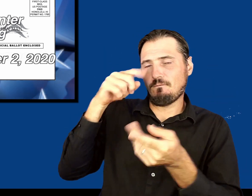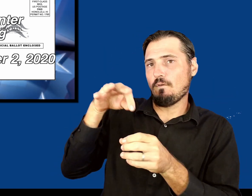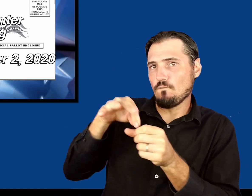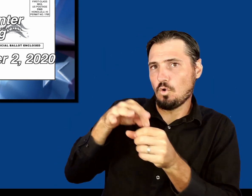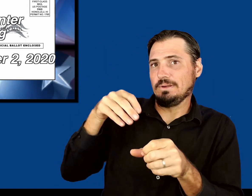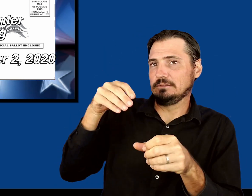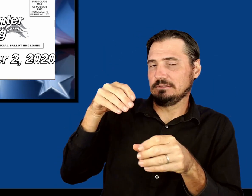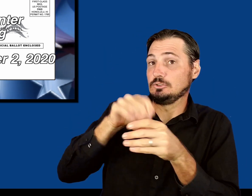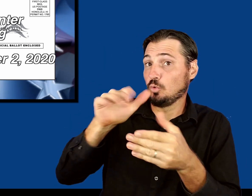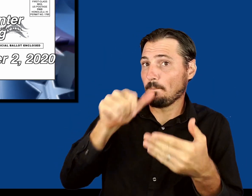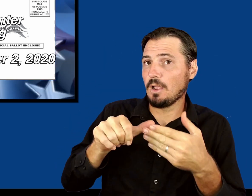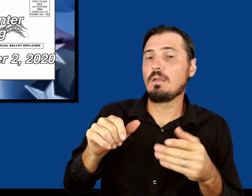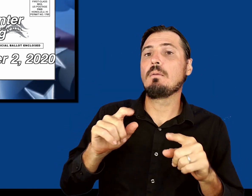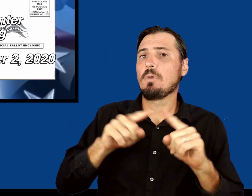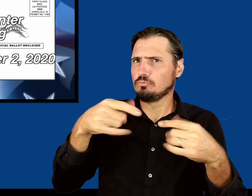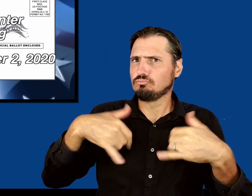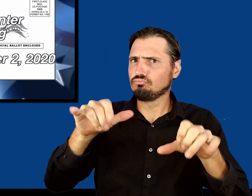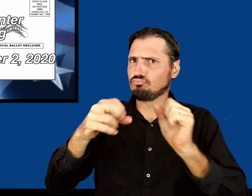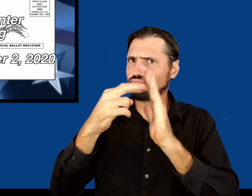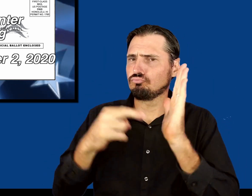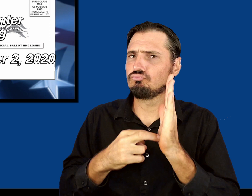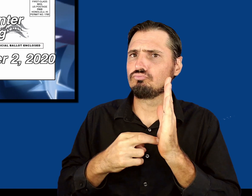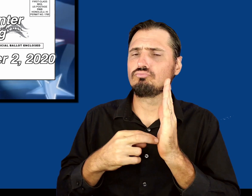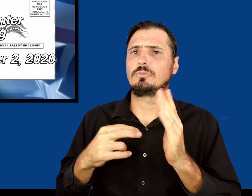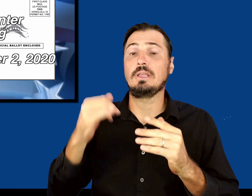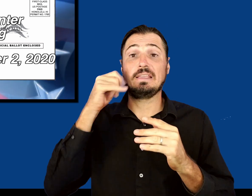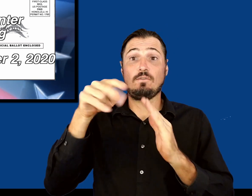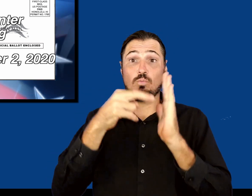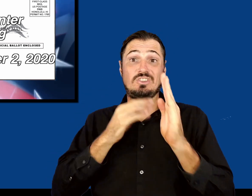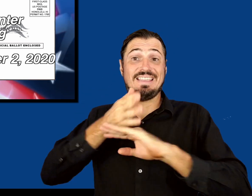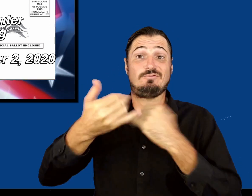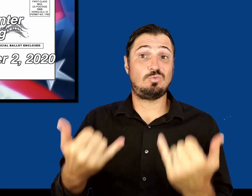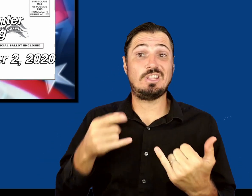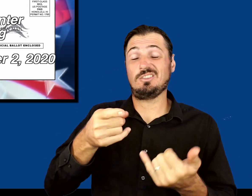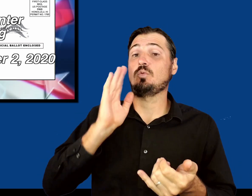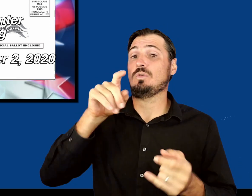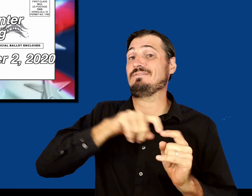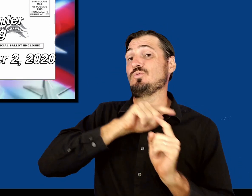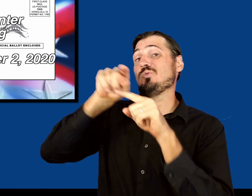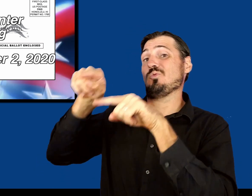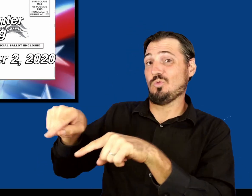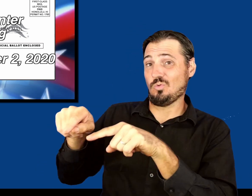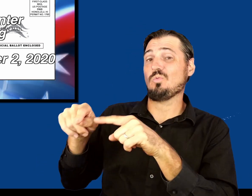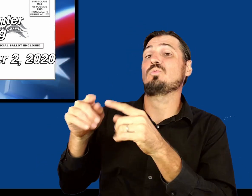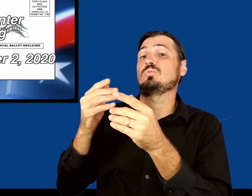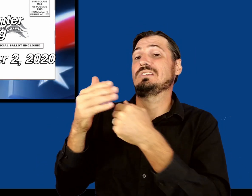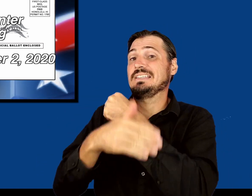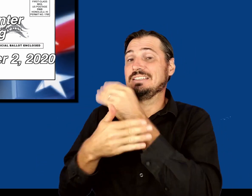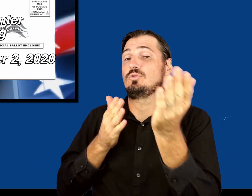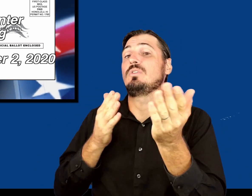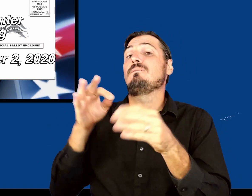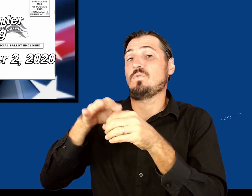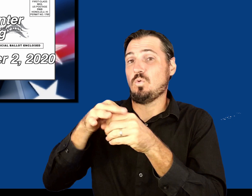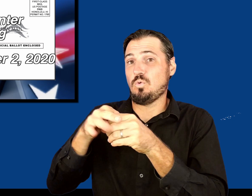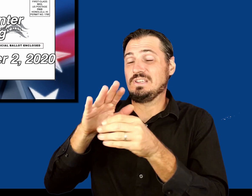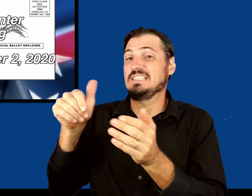including on Election Day. If you register after today, you will need to vote in person when county’s voter service center opens in the Pi`ikoi Building